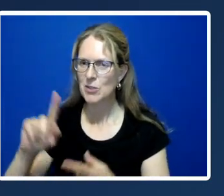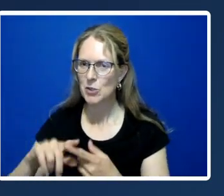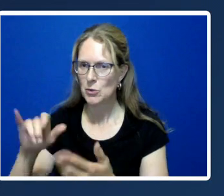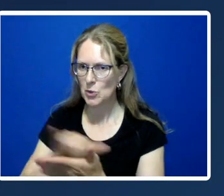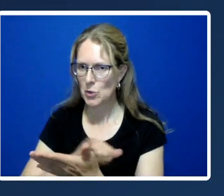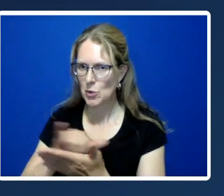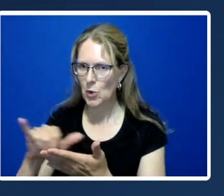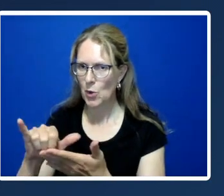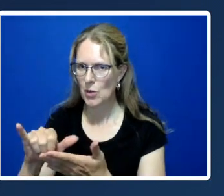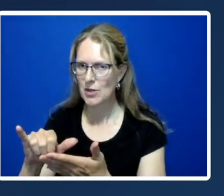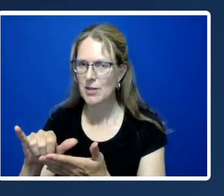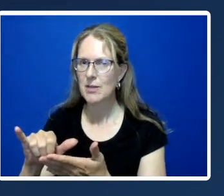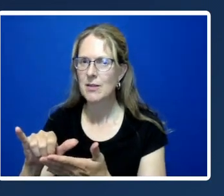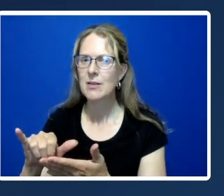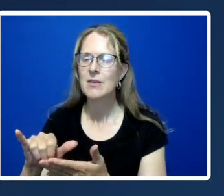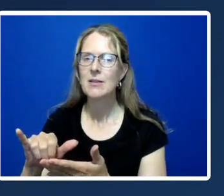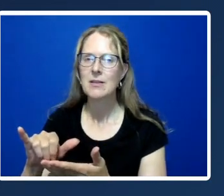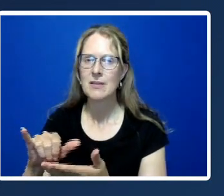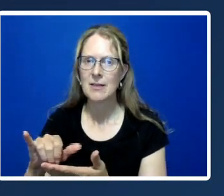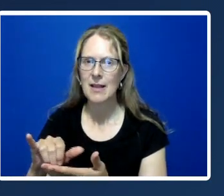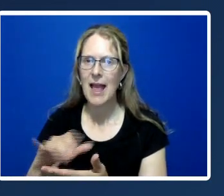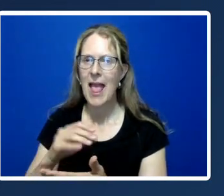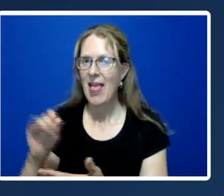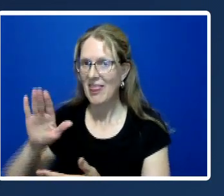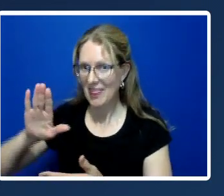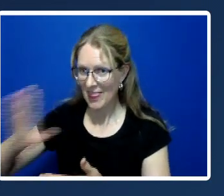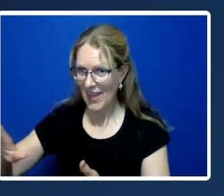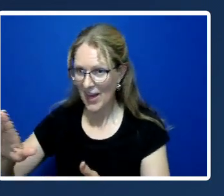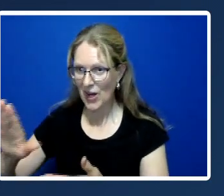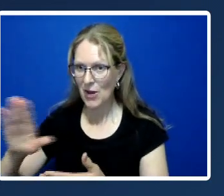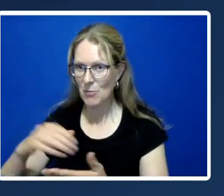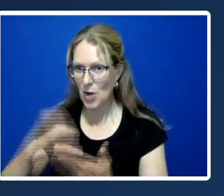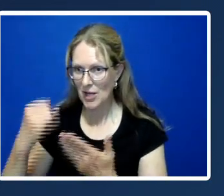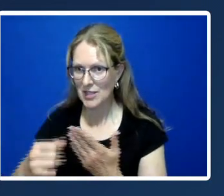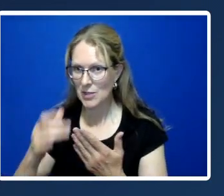year project is going to be on exhibition as one of 25 projects presented in our Triennial,